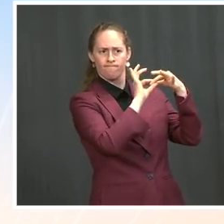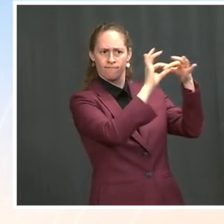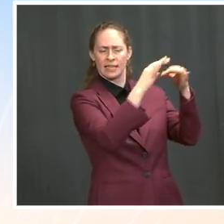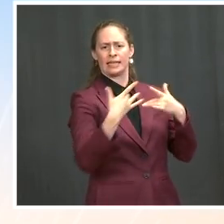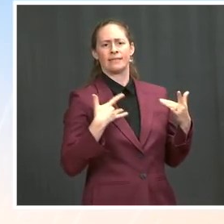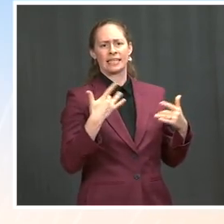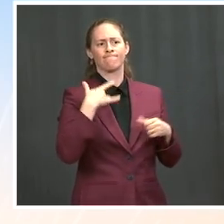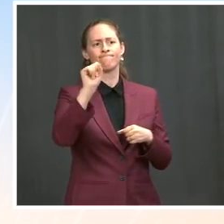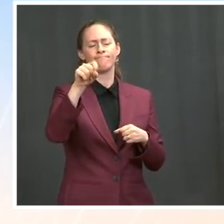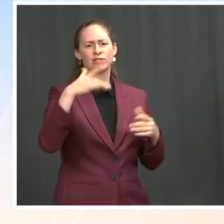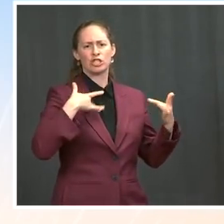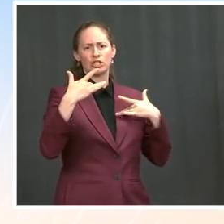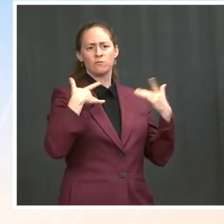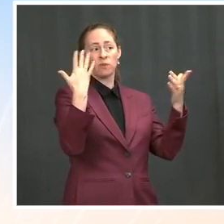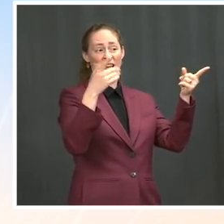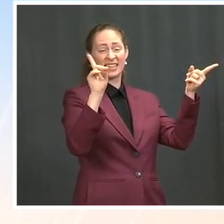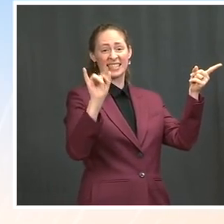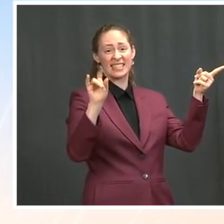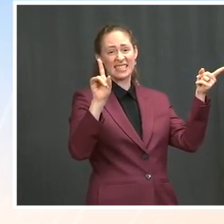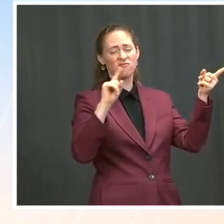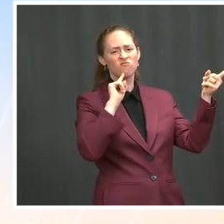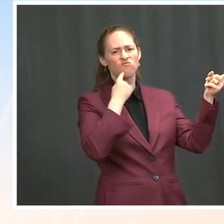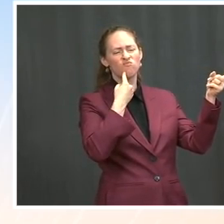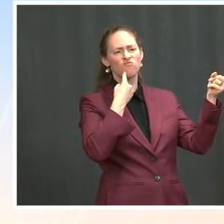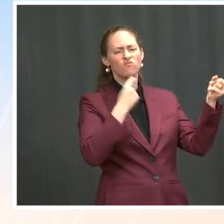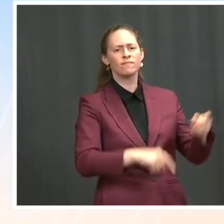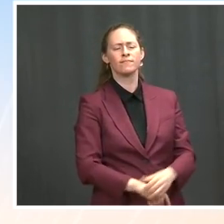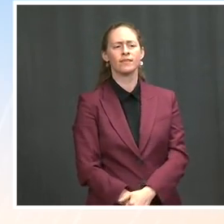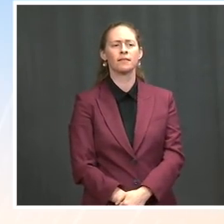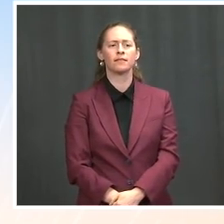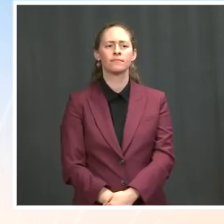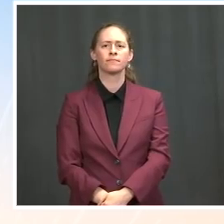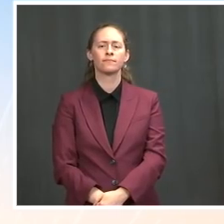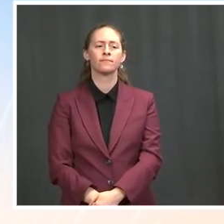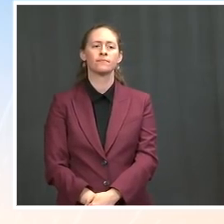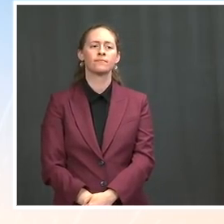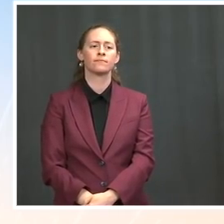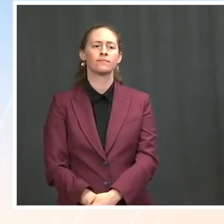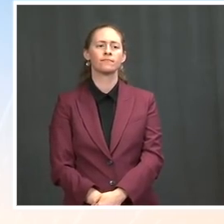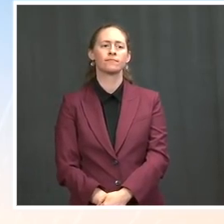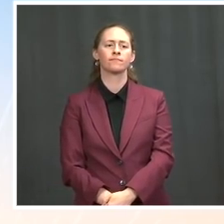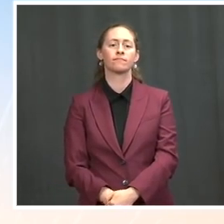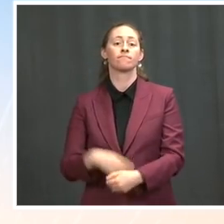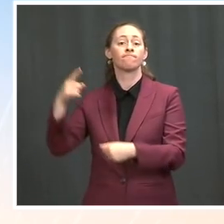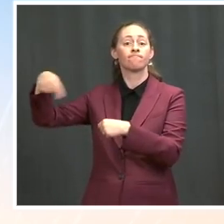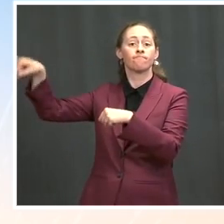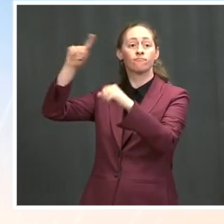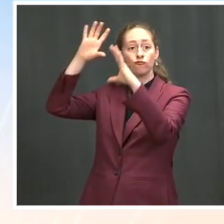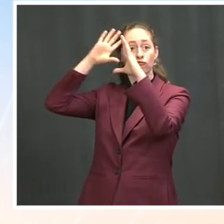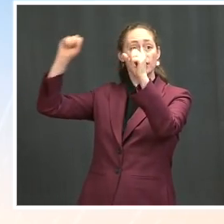Finally, today, the Biden-Harris administration announced the distribution list for the remaining 55 million